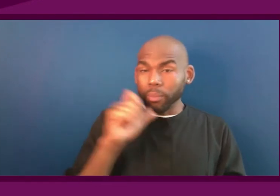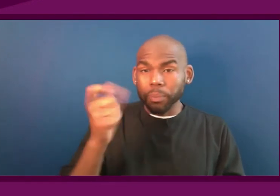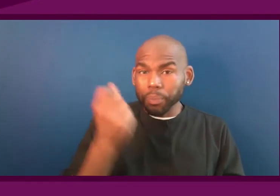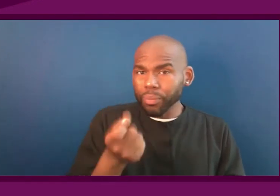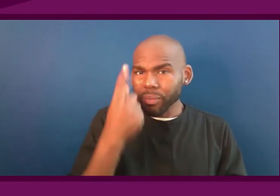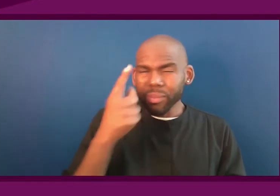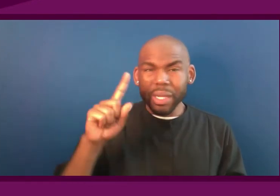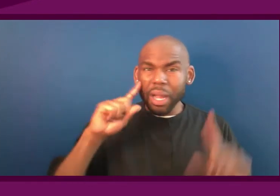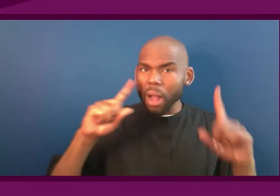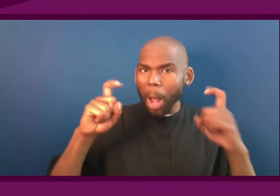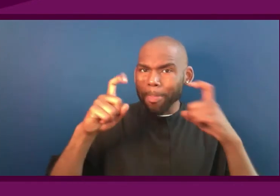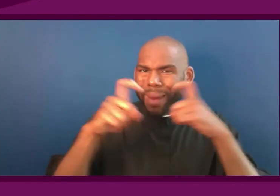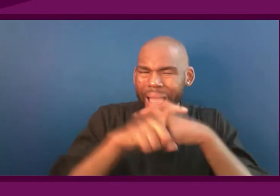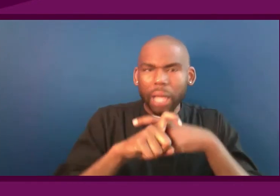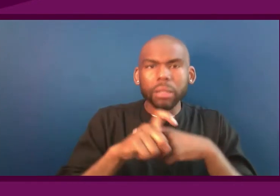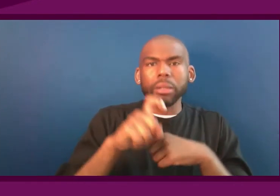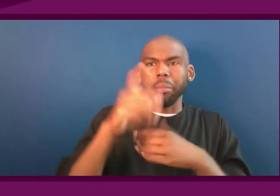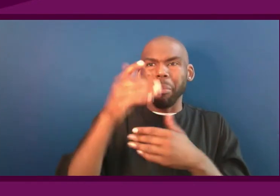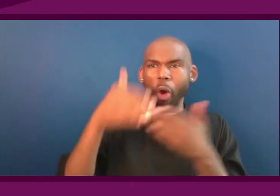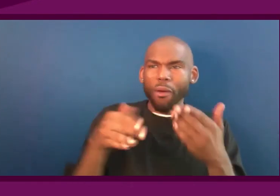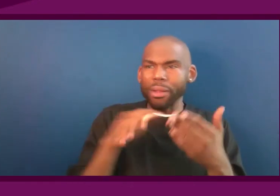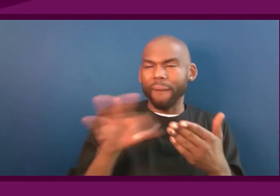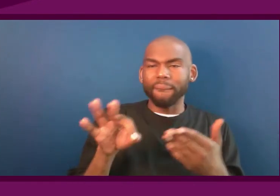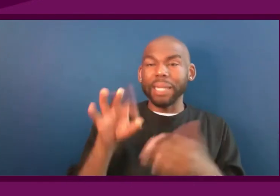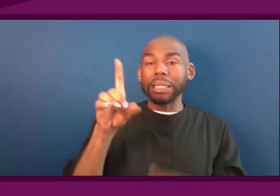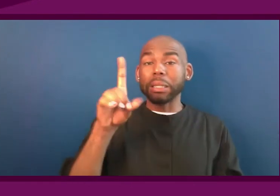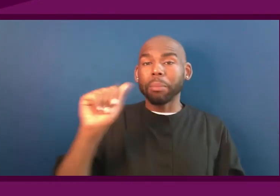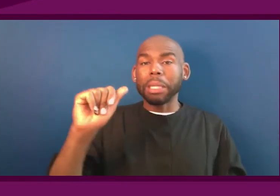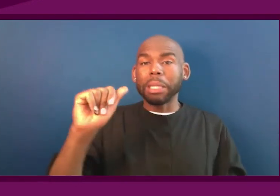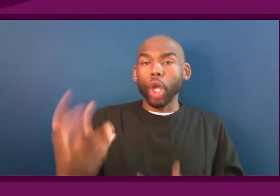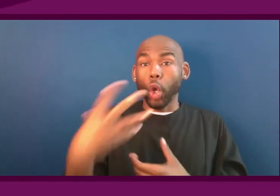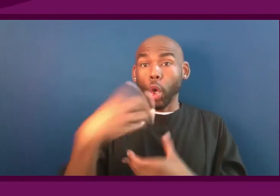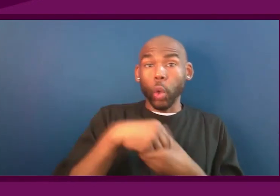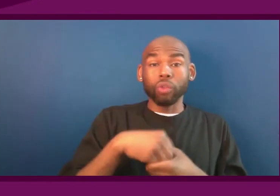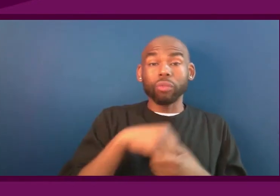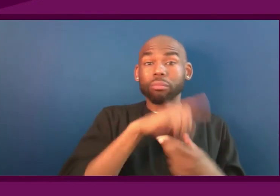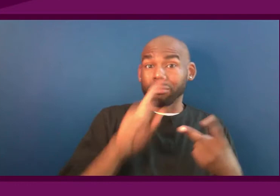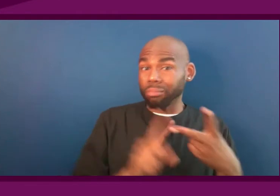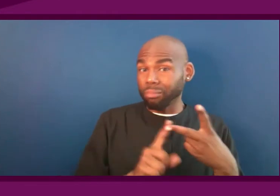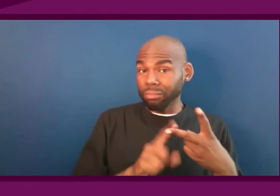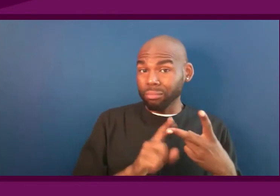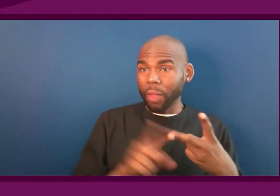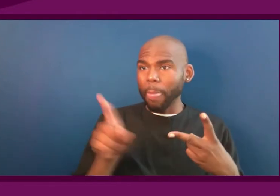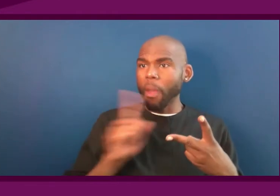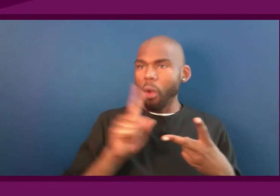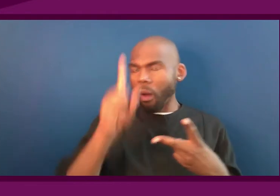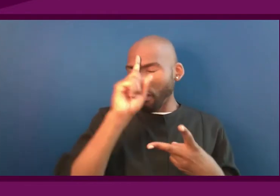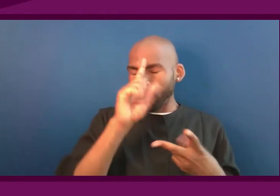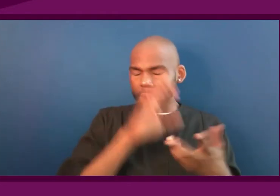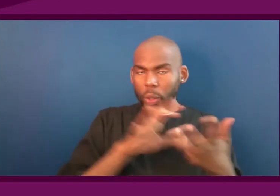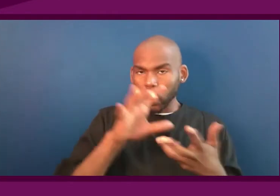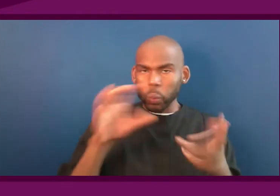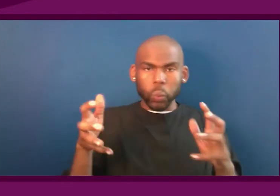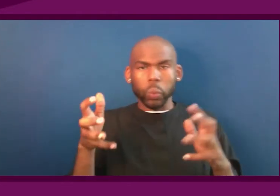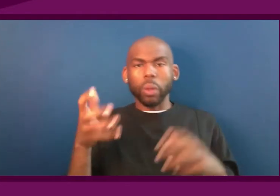gender, or Asian Americans, Latin Americans, but they don't understand the intersections.